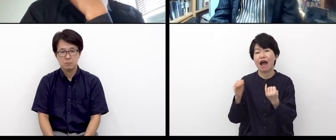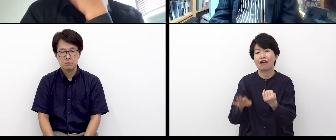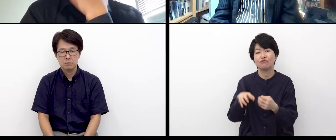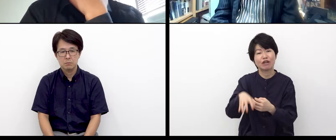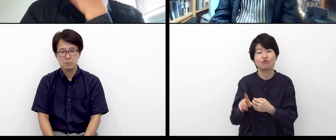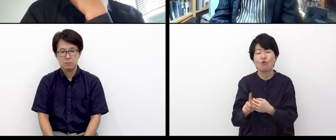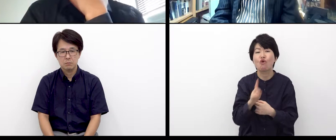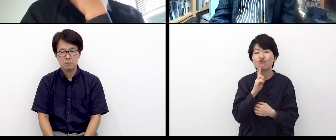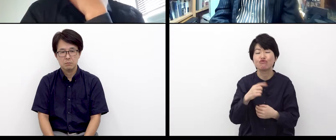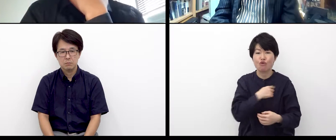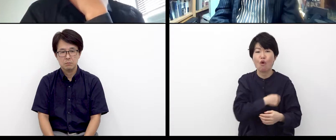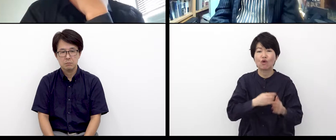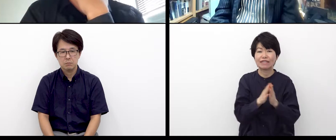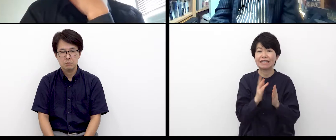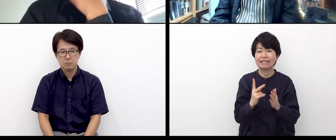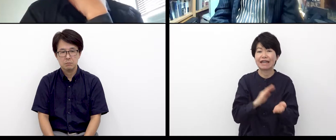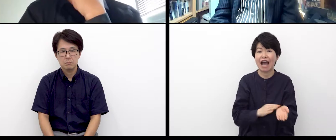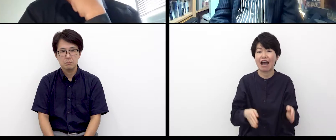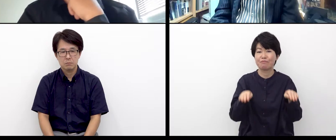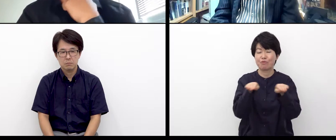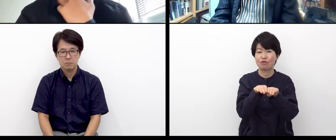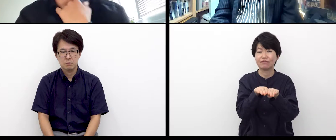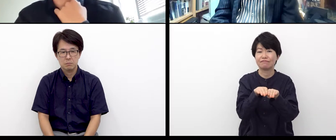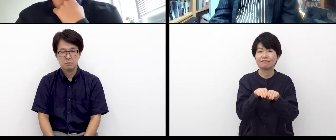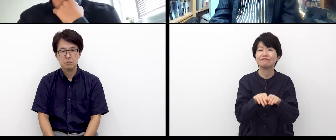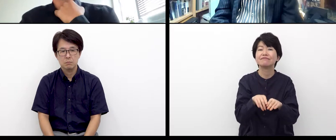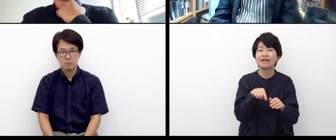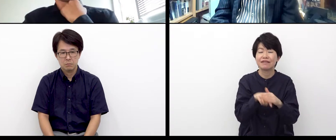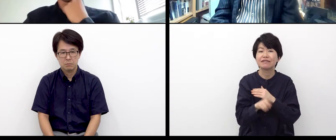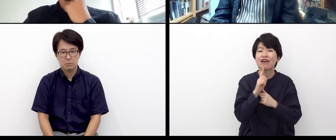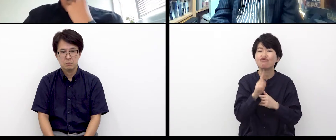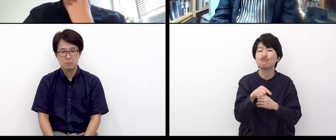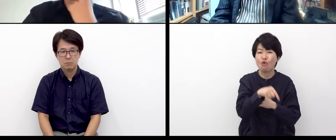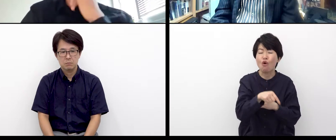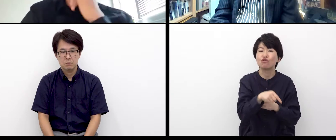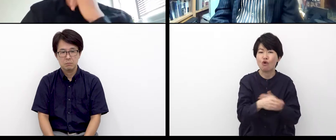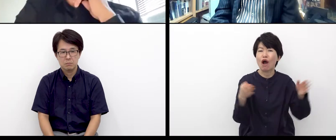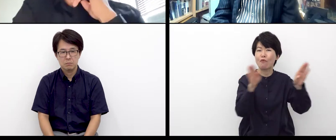The reason is they were the very place for confinement. People were confined there